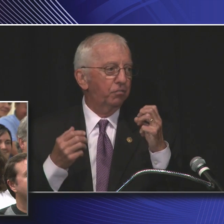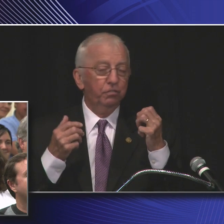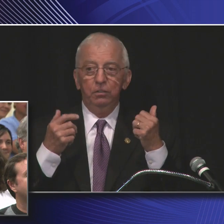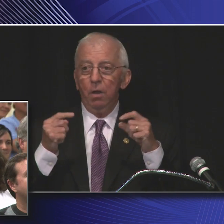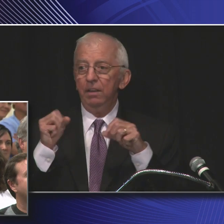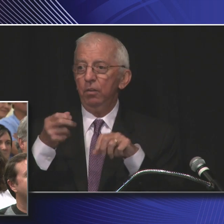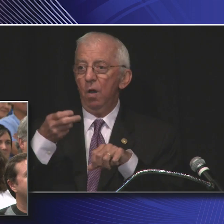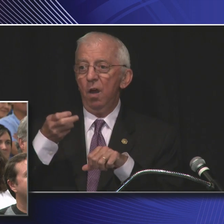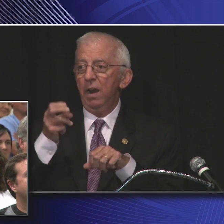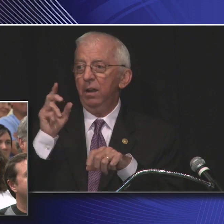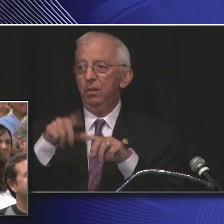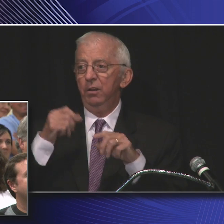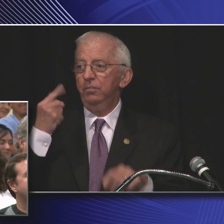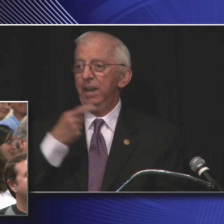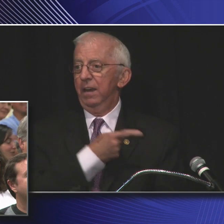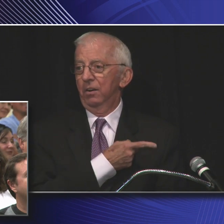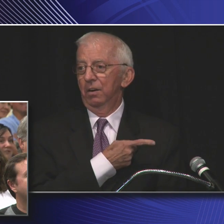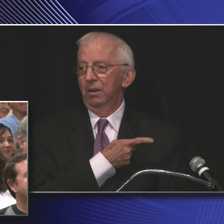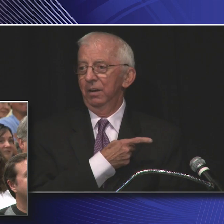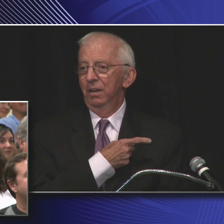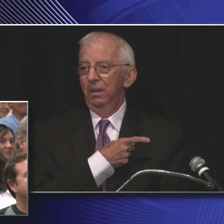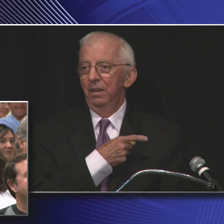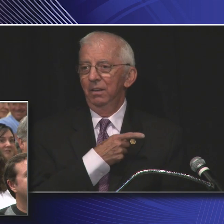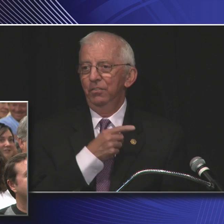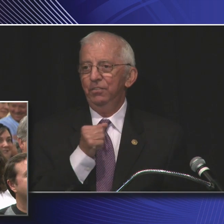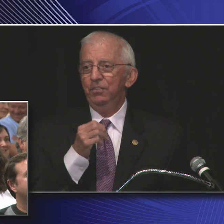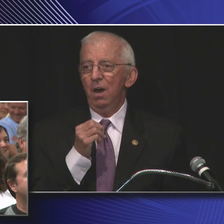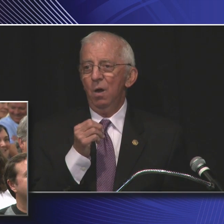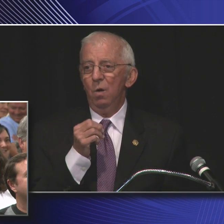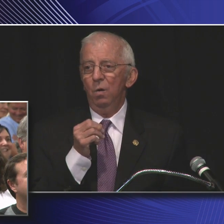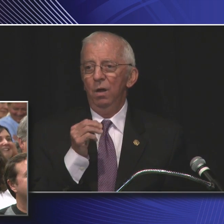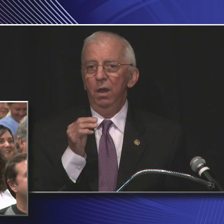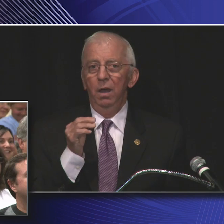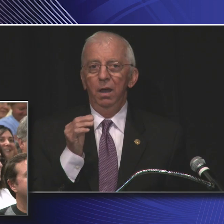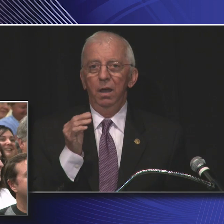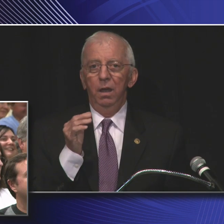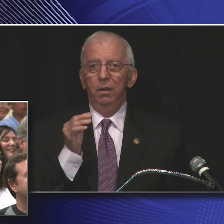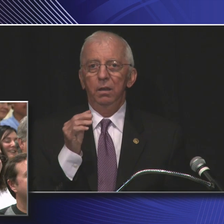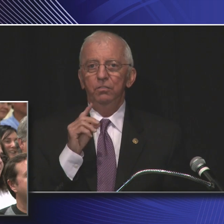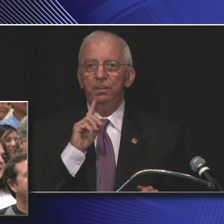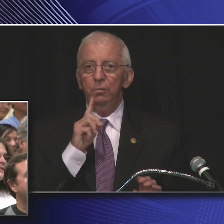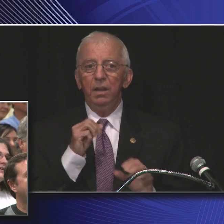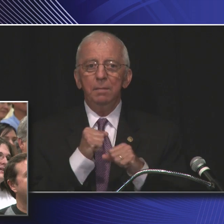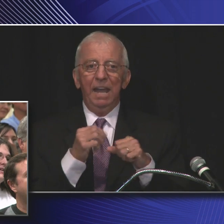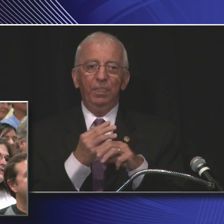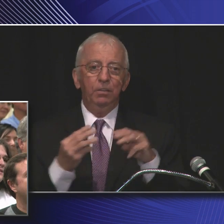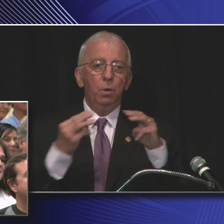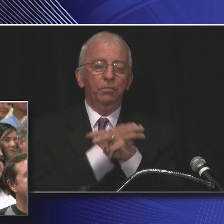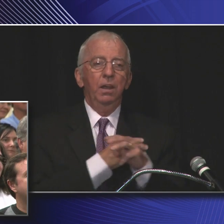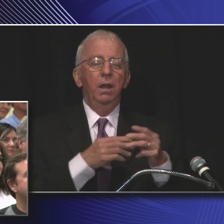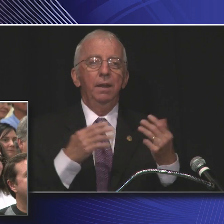And she tried so hard I couldn't understand her. So she really made things worse.